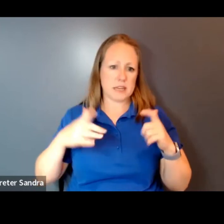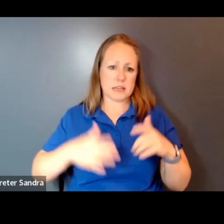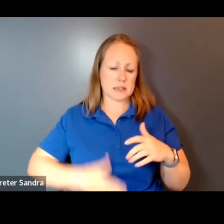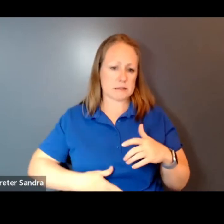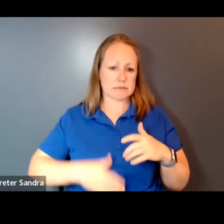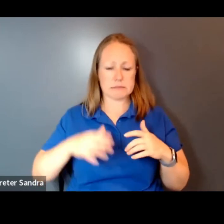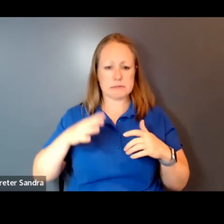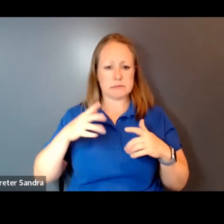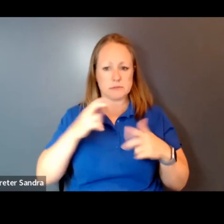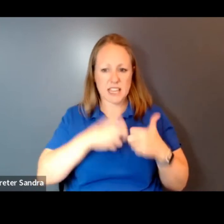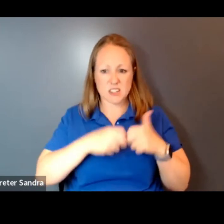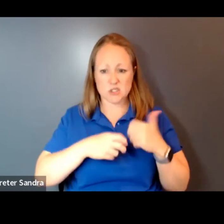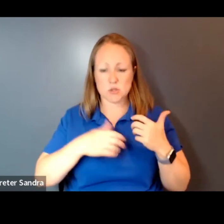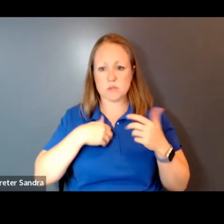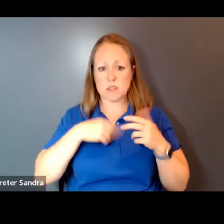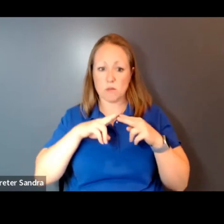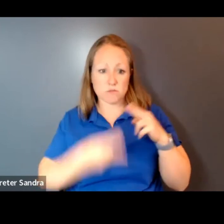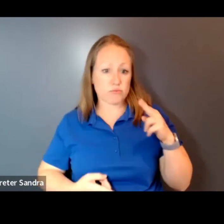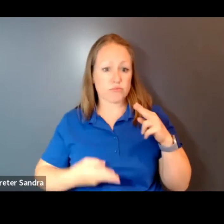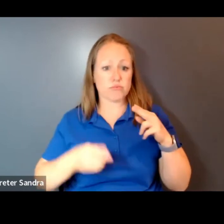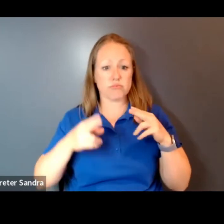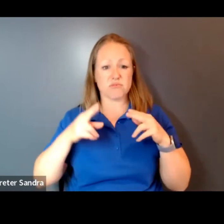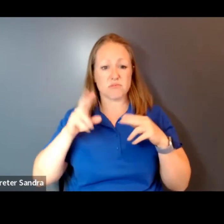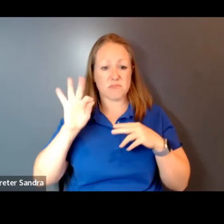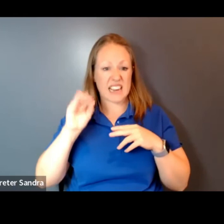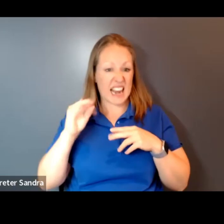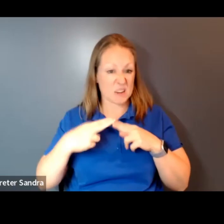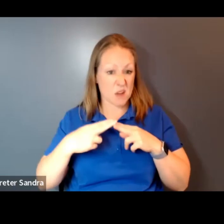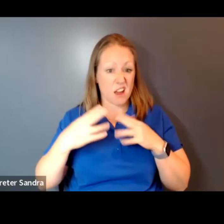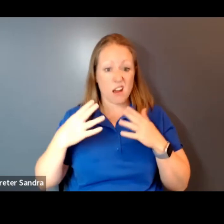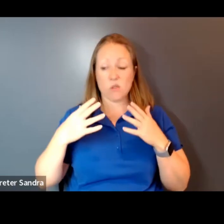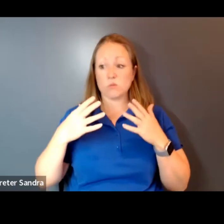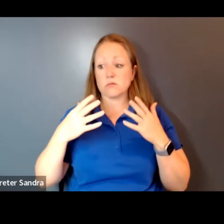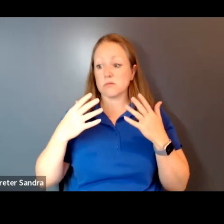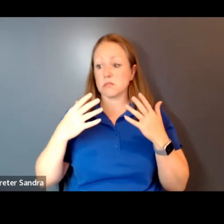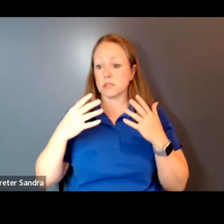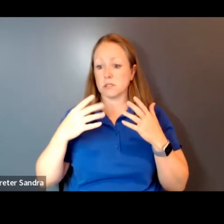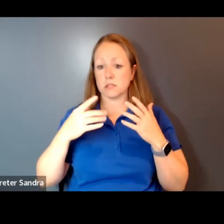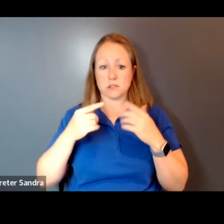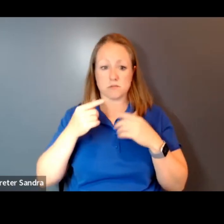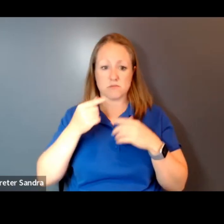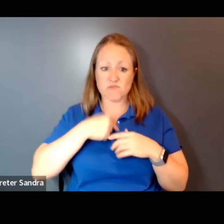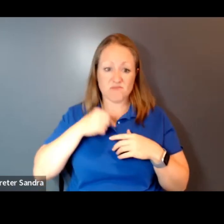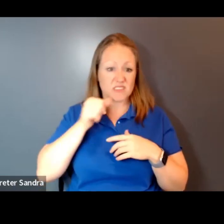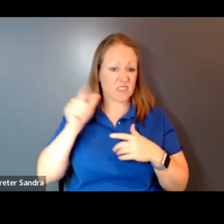sometimes 90 pounds, and anemic and, you know, close to death a couple of times. So I was of